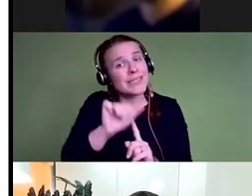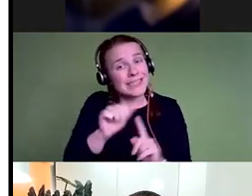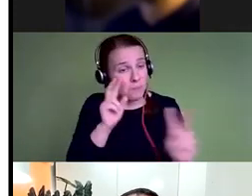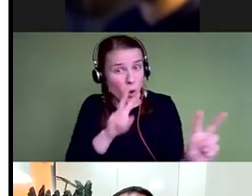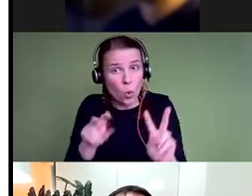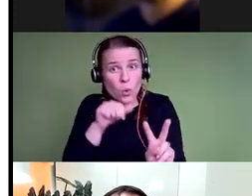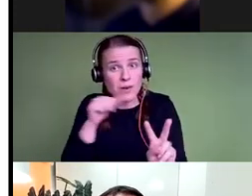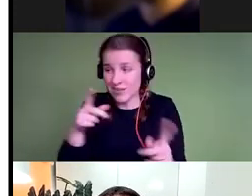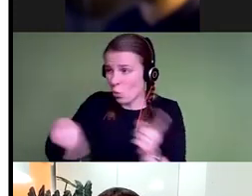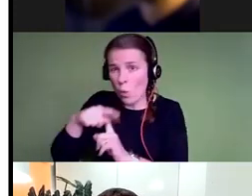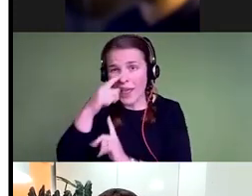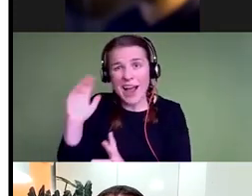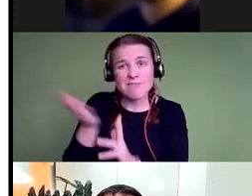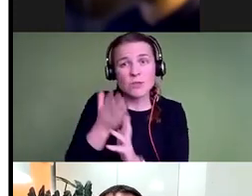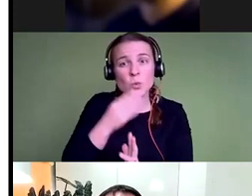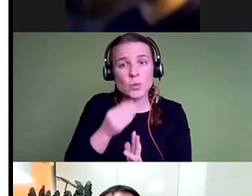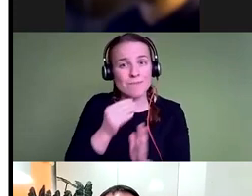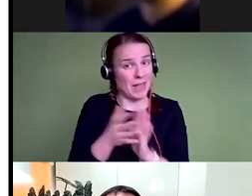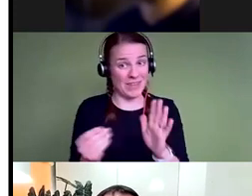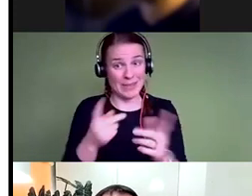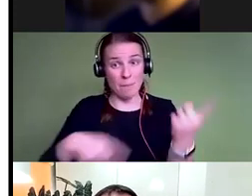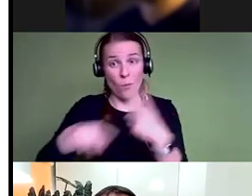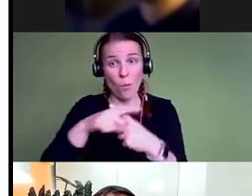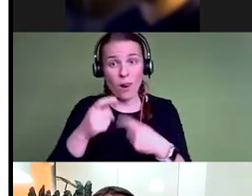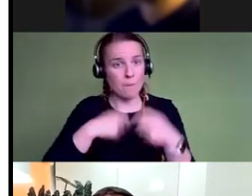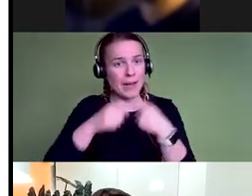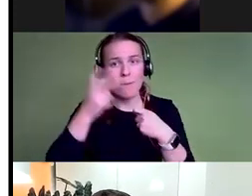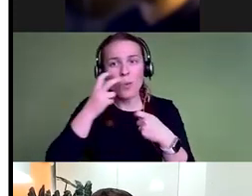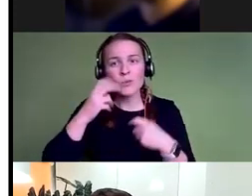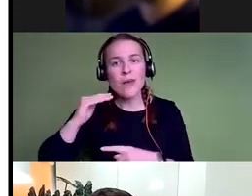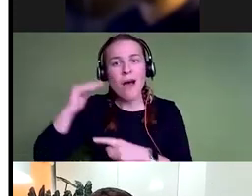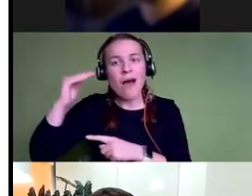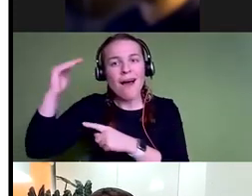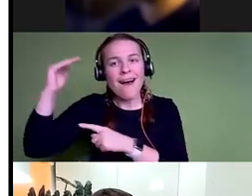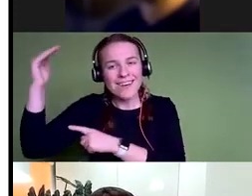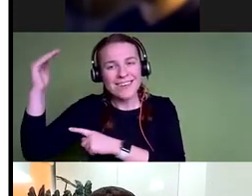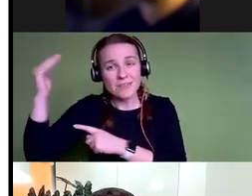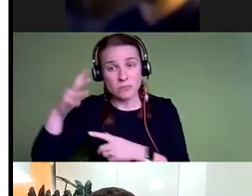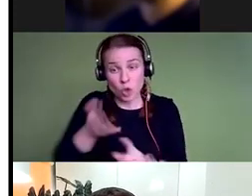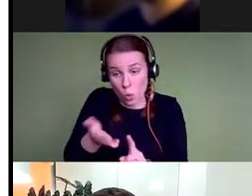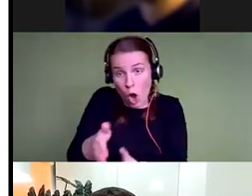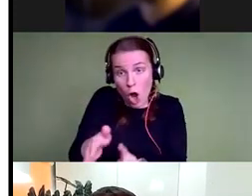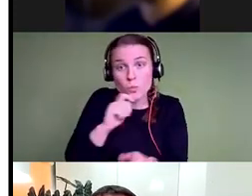achieve social inclusion. Inclusive design is also not a fixed set of design criteria, but an evolving attitude that